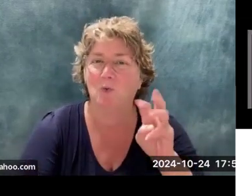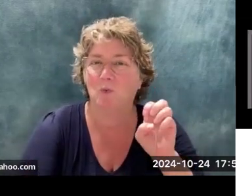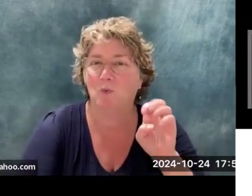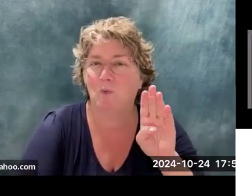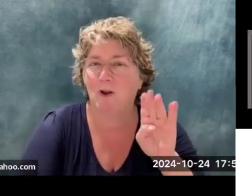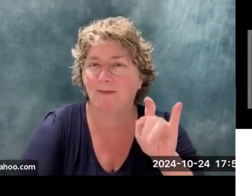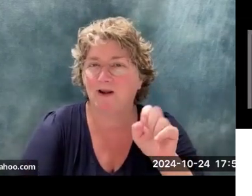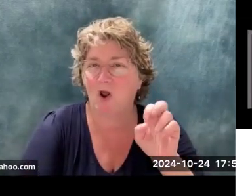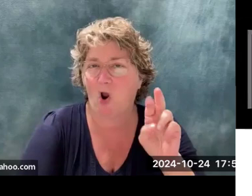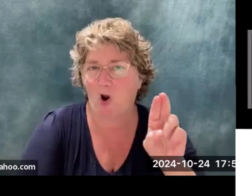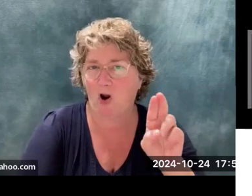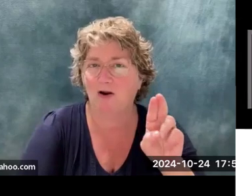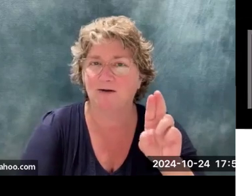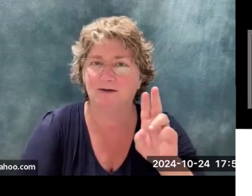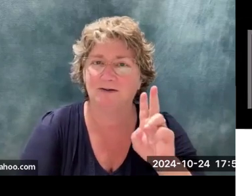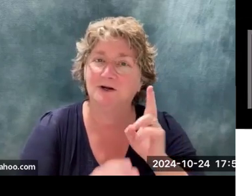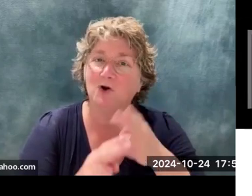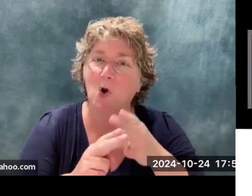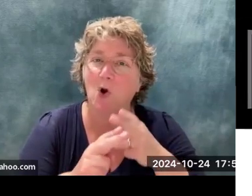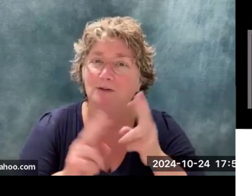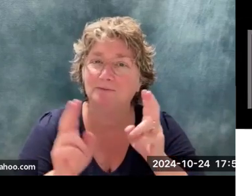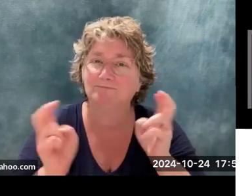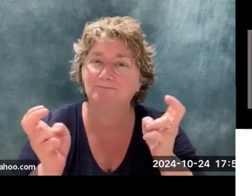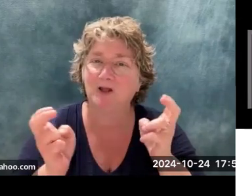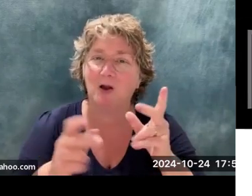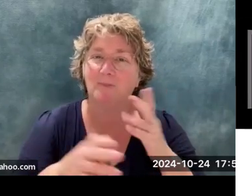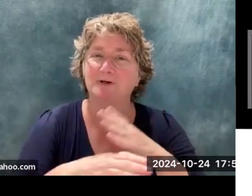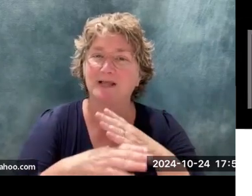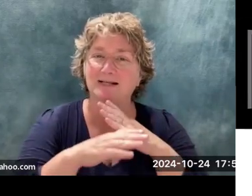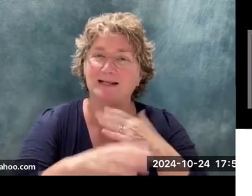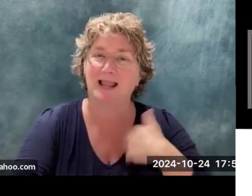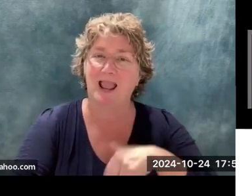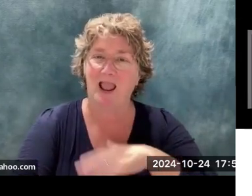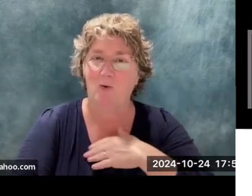entitled Protecting Our Youth, a Community Approach to Suicide Prevention.